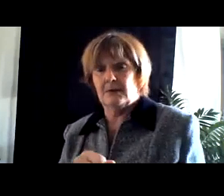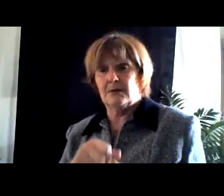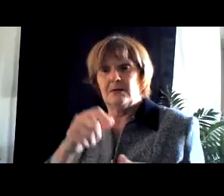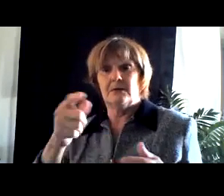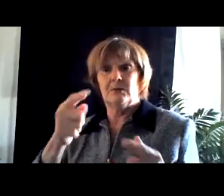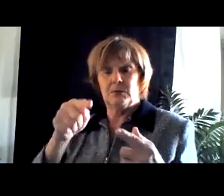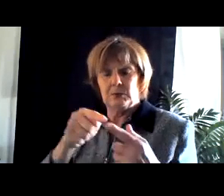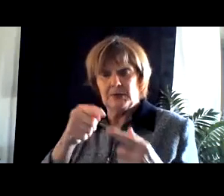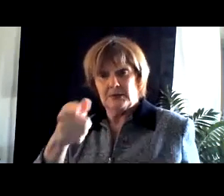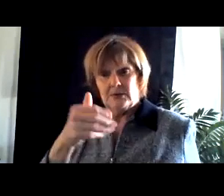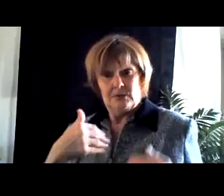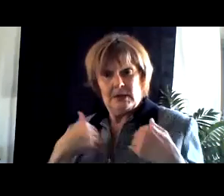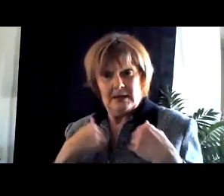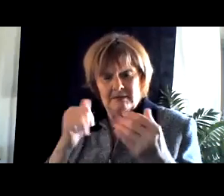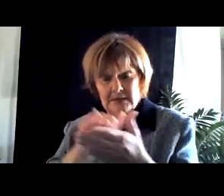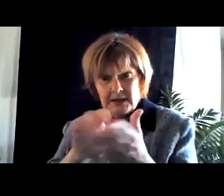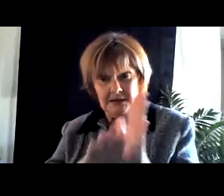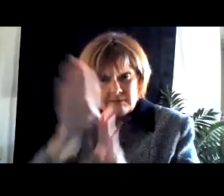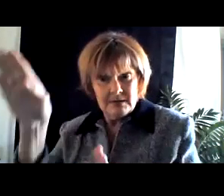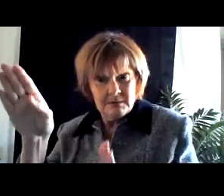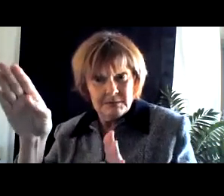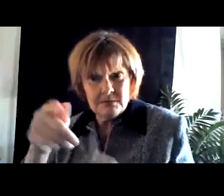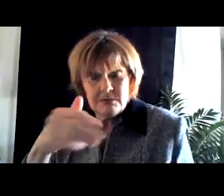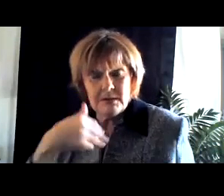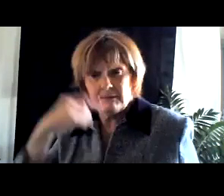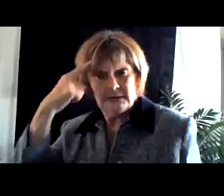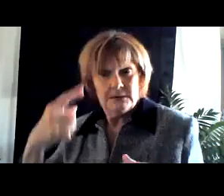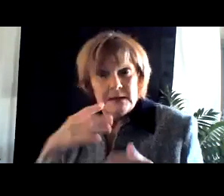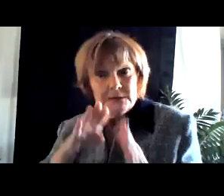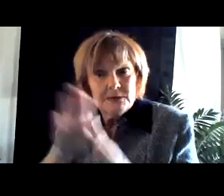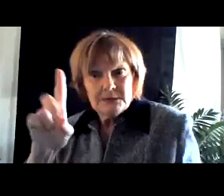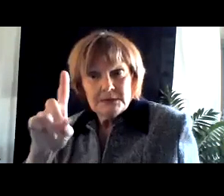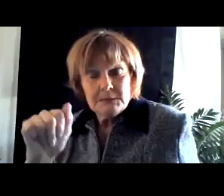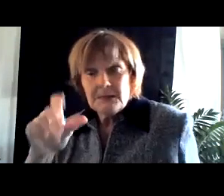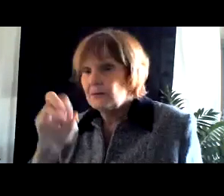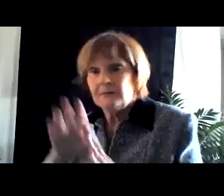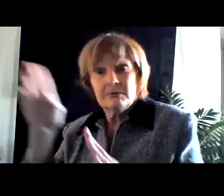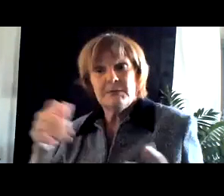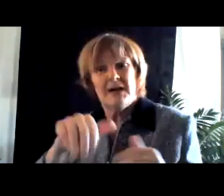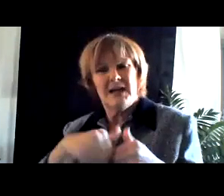or developmental disability, and you are trying to explain what has happened or how you've been impacted by a disaster